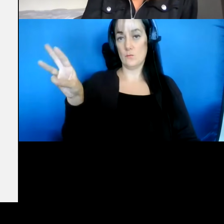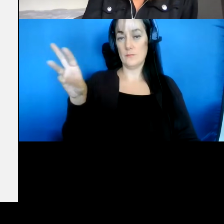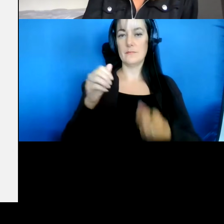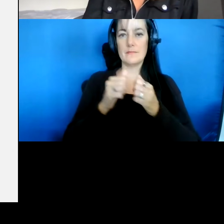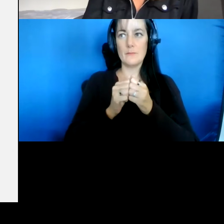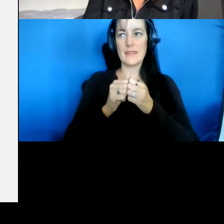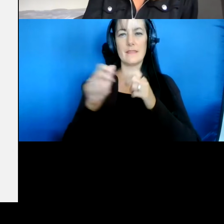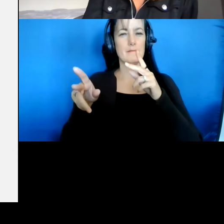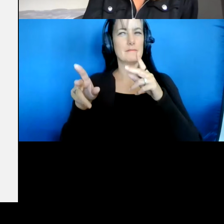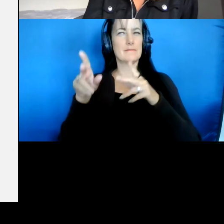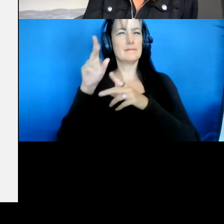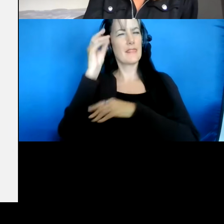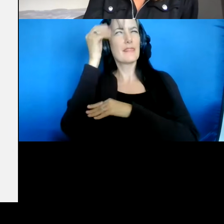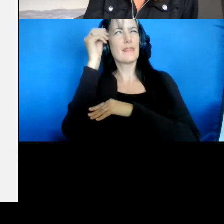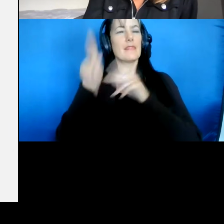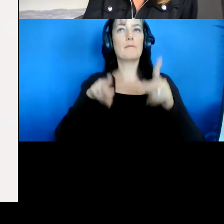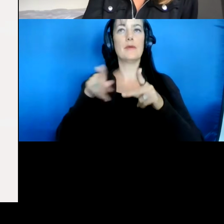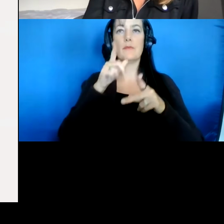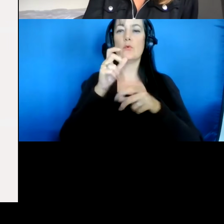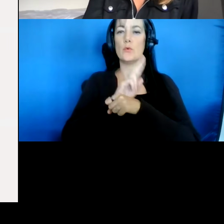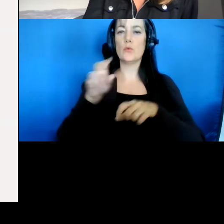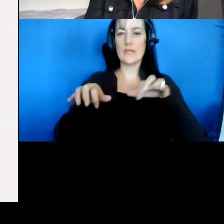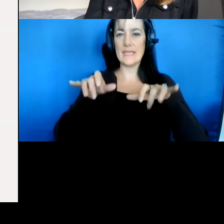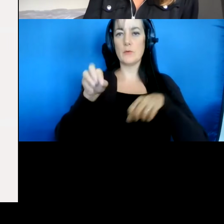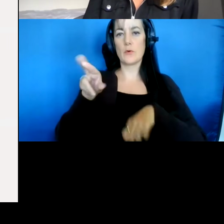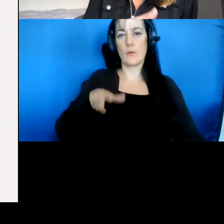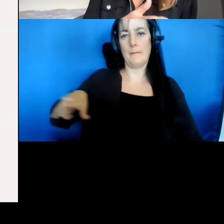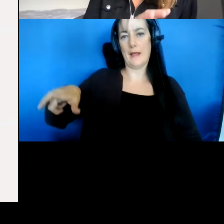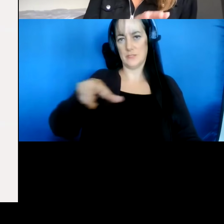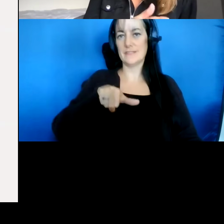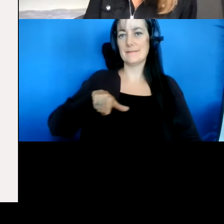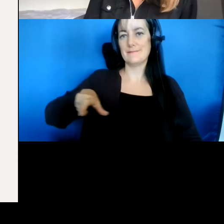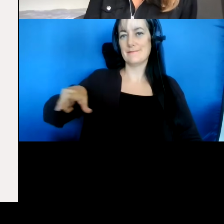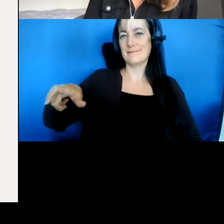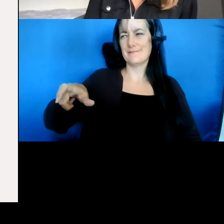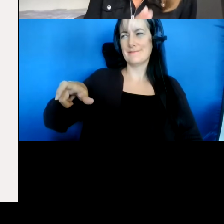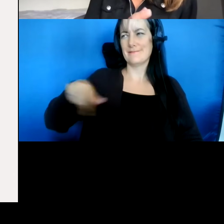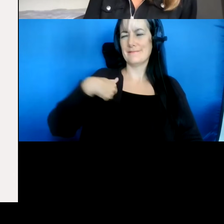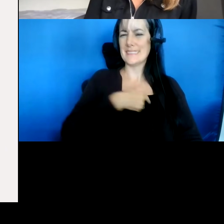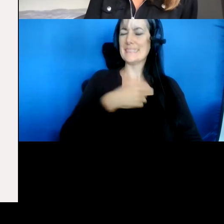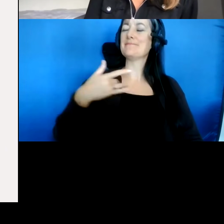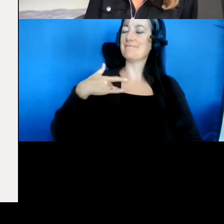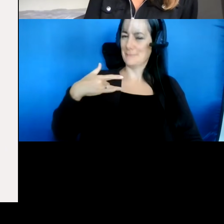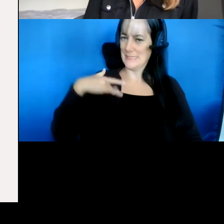of people being either, a mouse or a keyboard user. With the assumption, and it is an assumption,